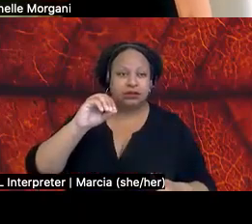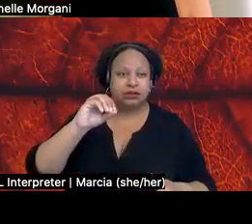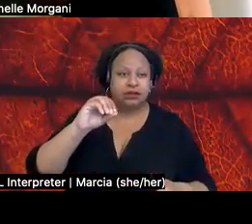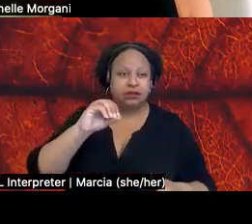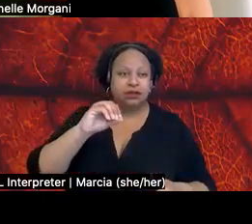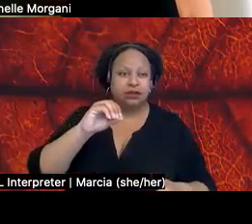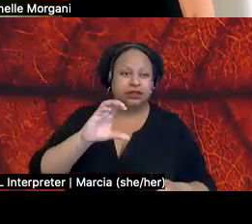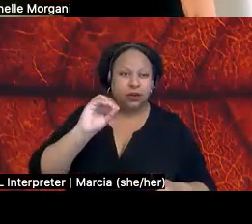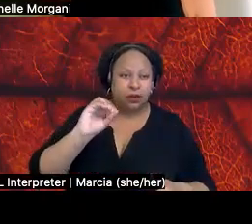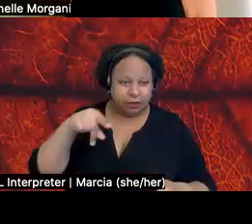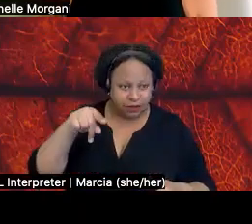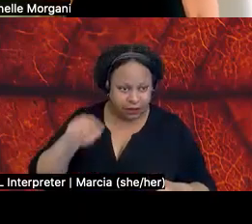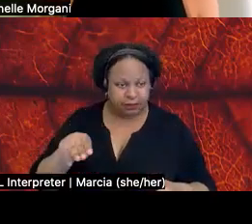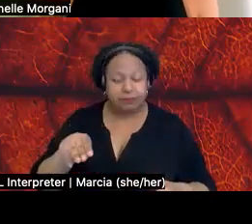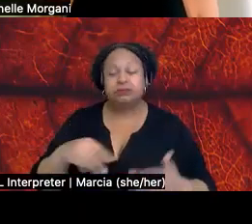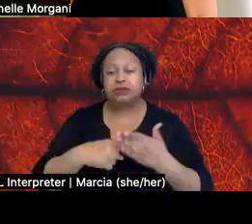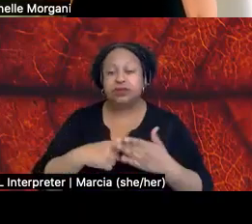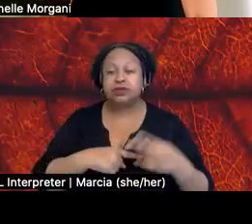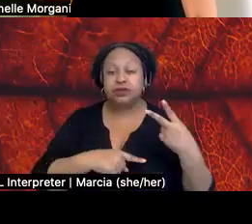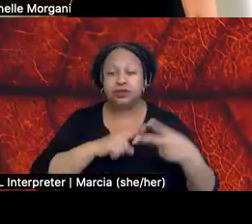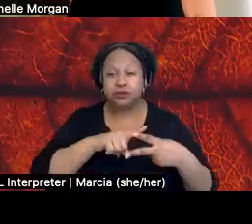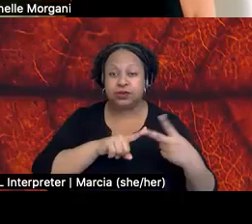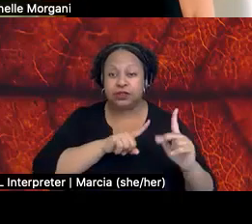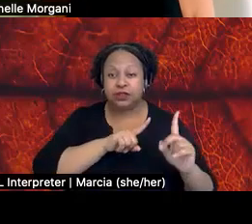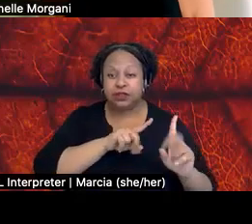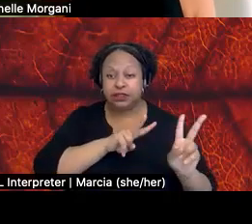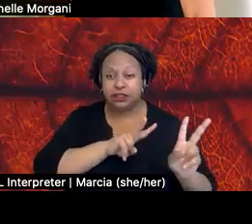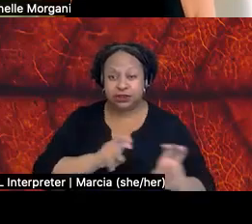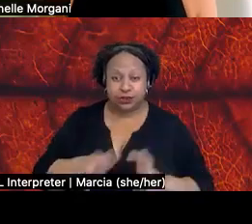First of all, answering questions on the spot in rounds.